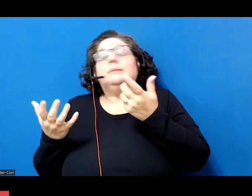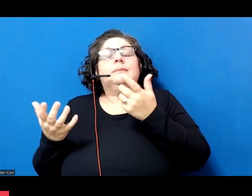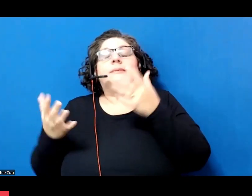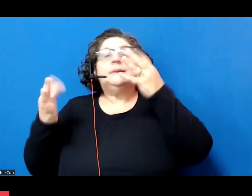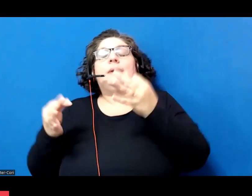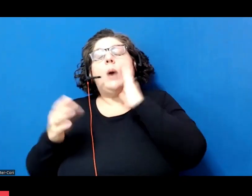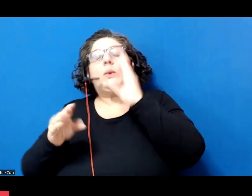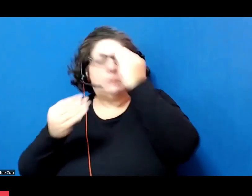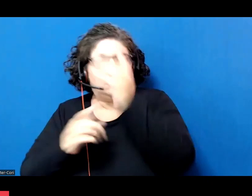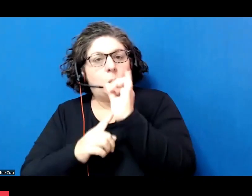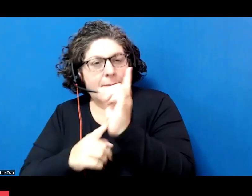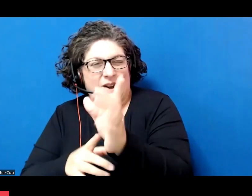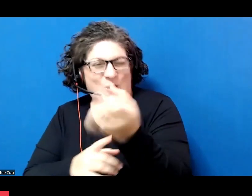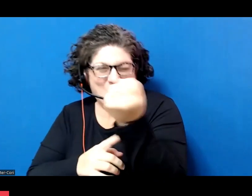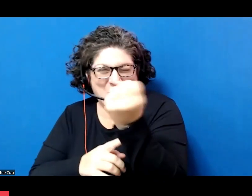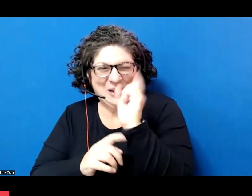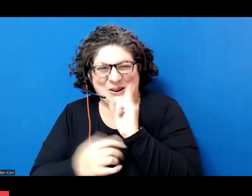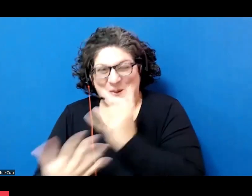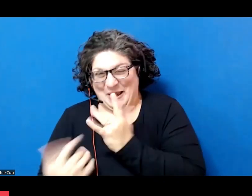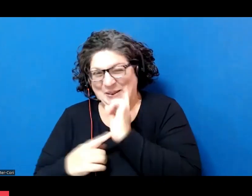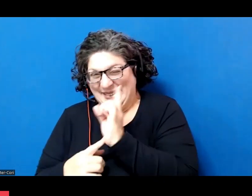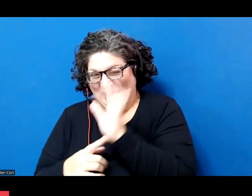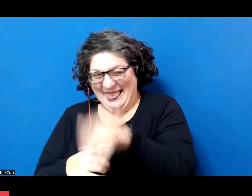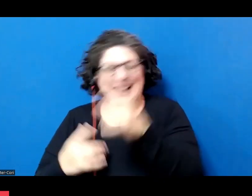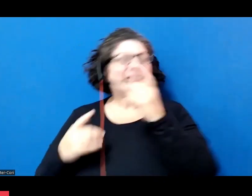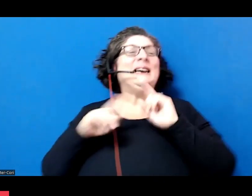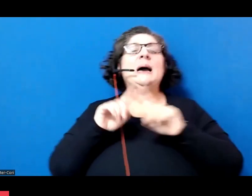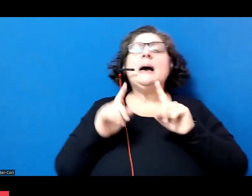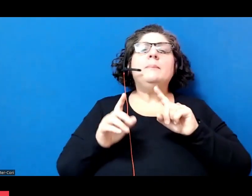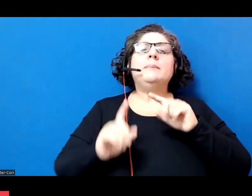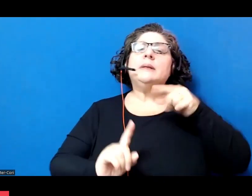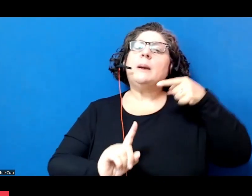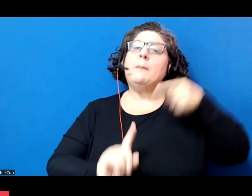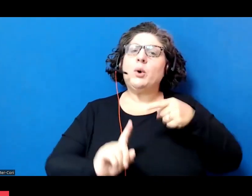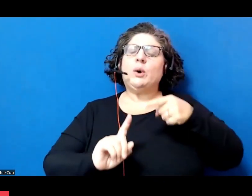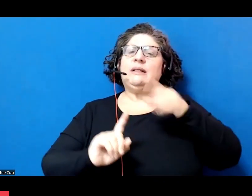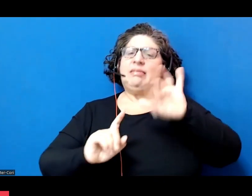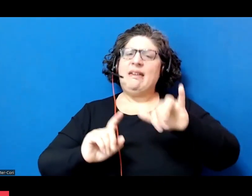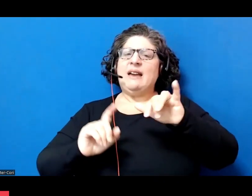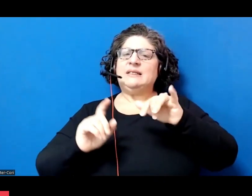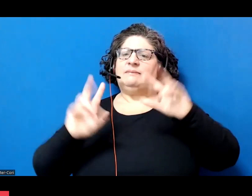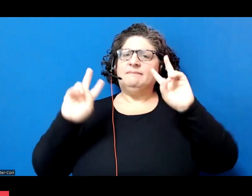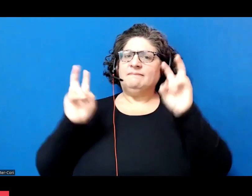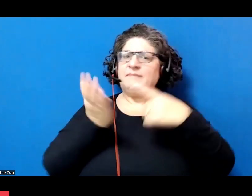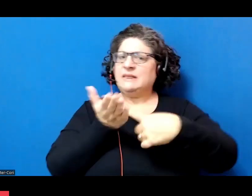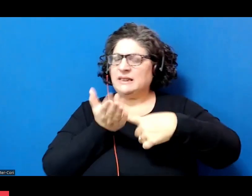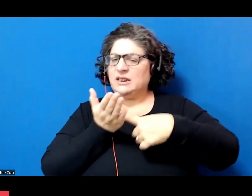I'll keep you waiting for just a second on this. But what is the nature of the argument being made by the North Carolina legislators here?